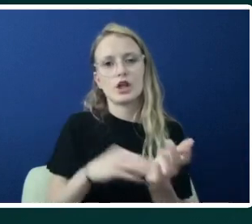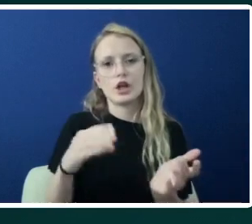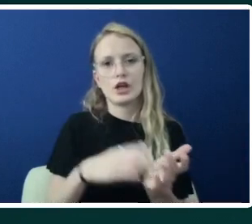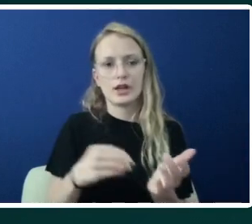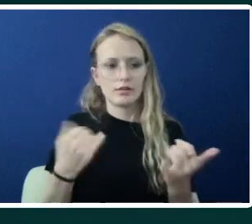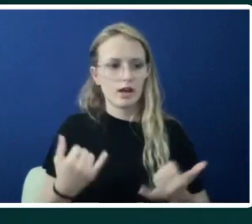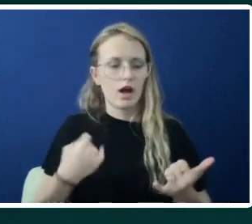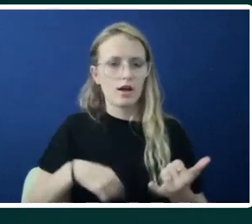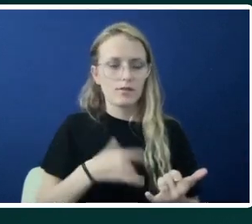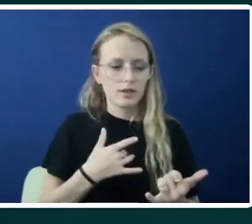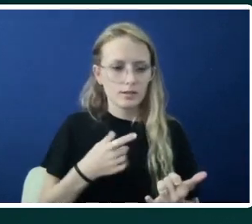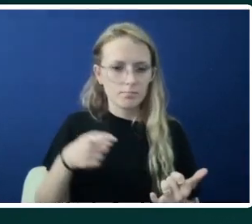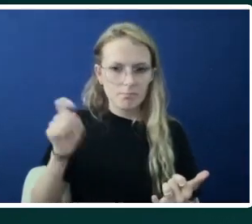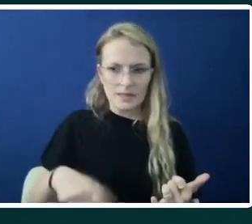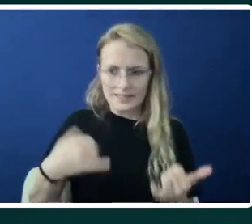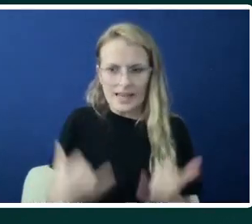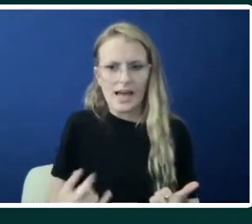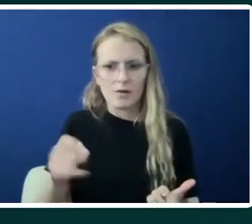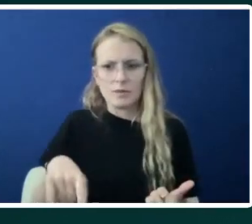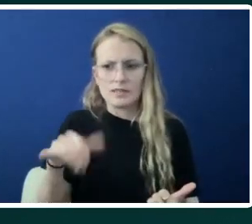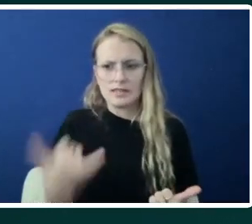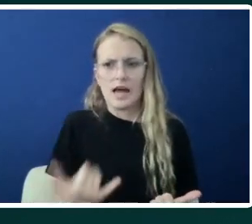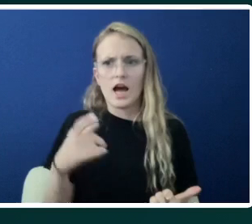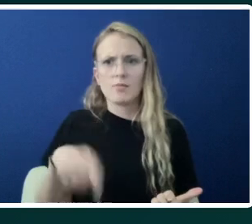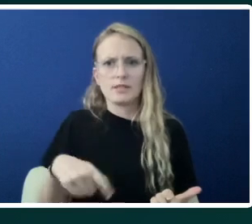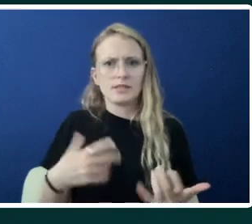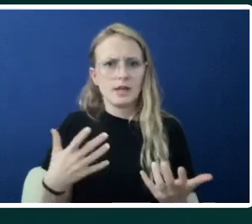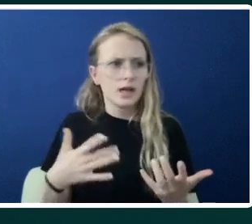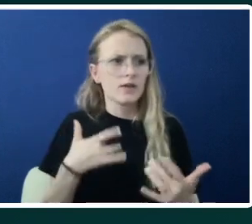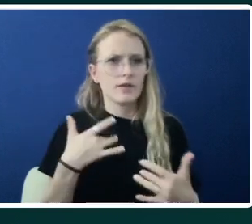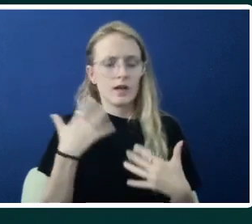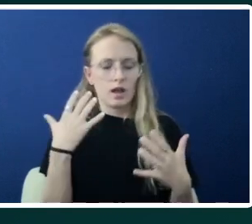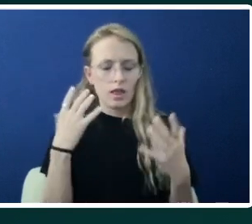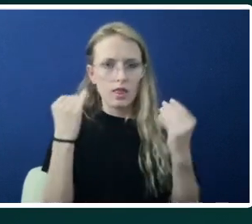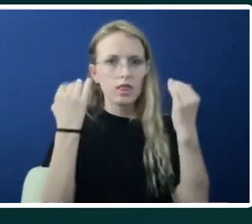so overwhelming, and huge, that we often feel like it's difficult to find a place to start. Or